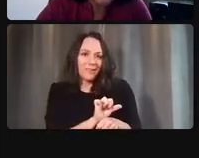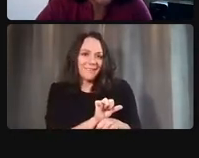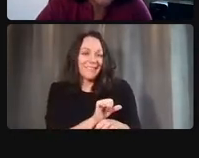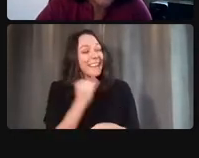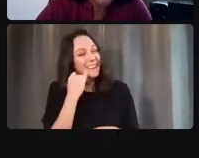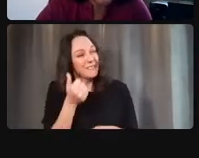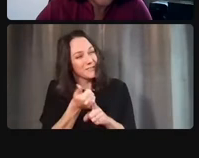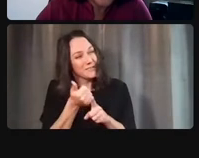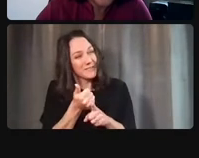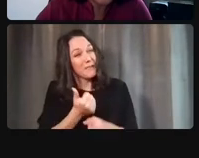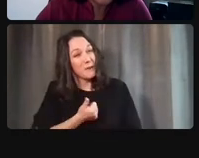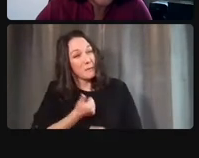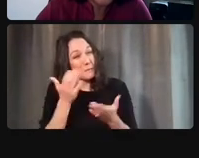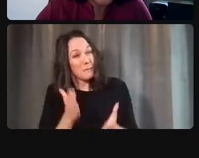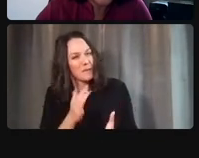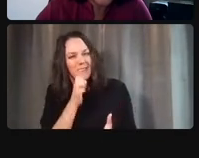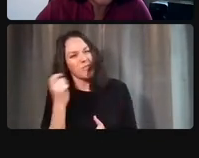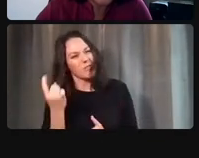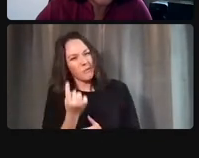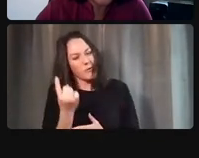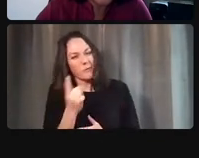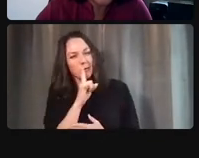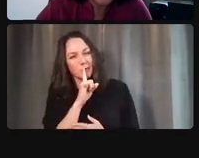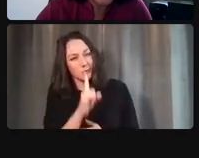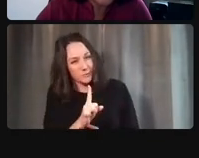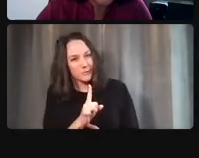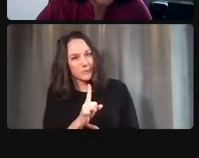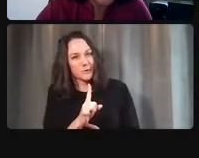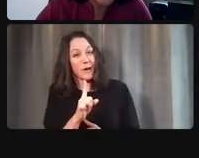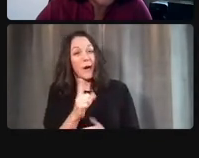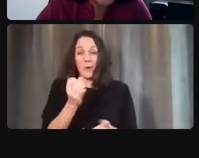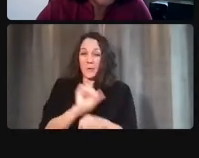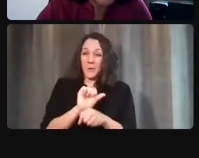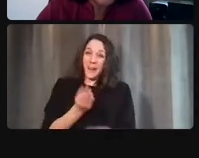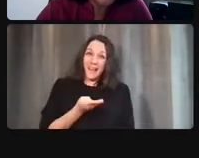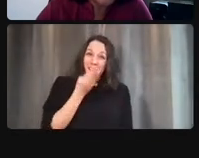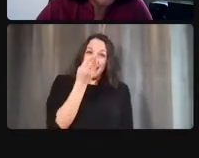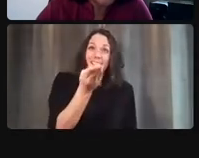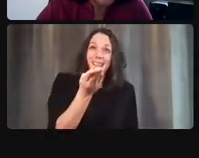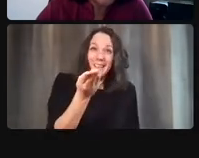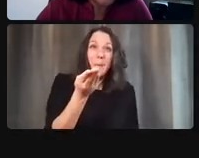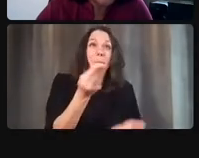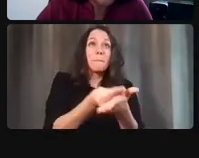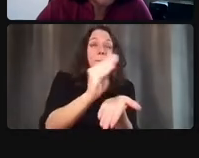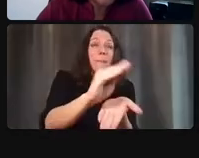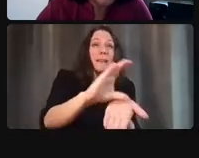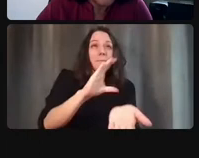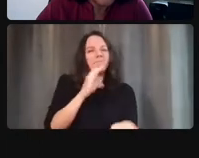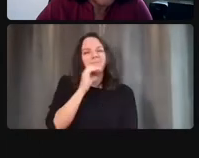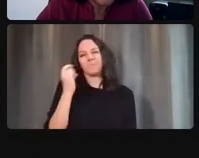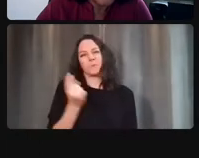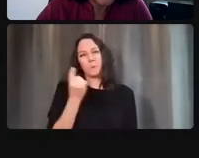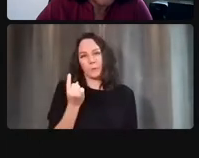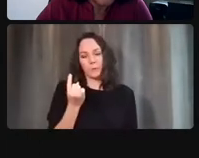to submit work that you are receiving compensation for it. So we're really proud to be able to continue that.